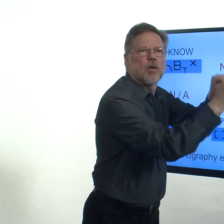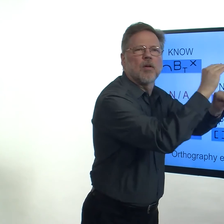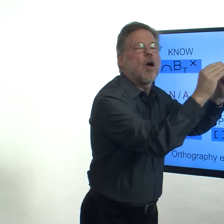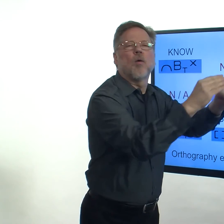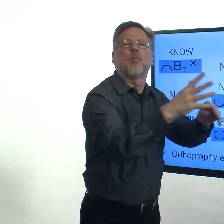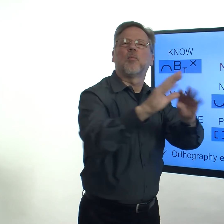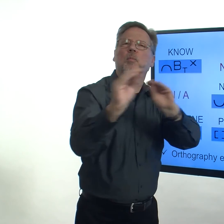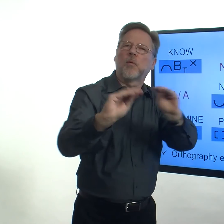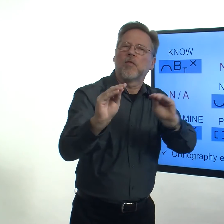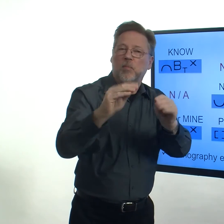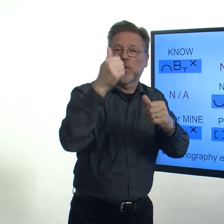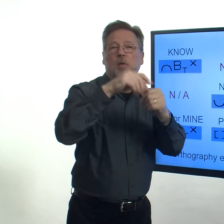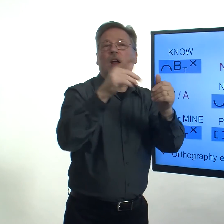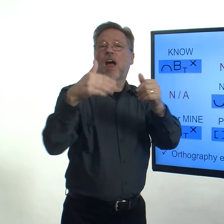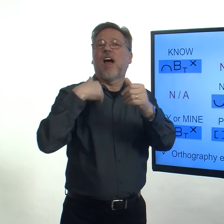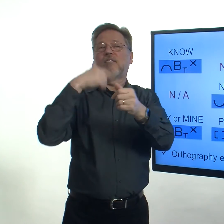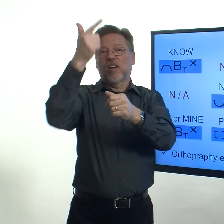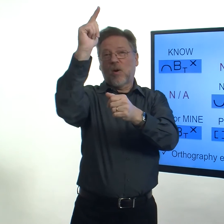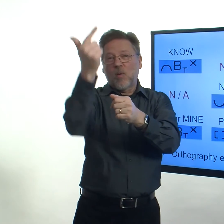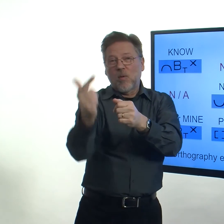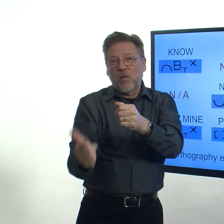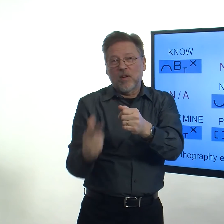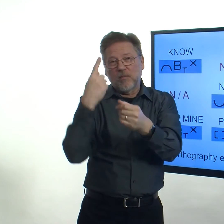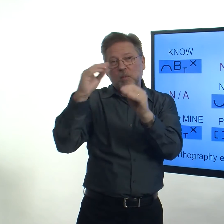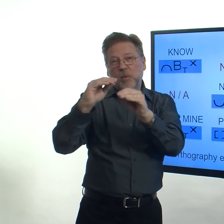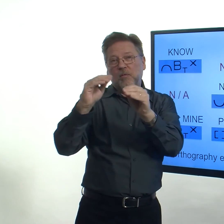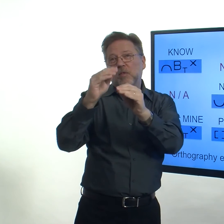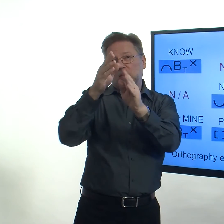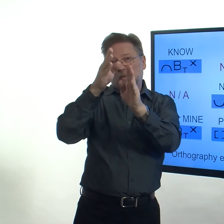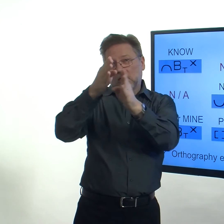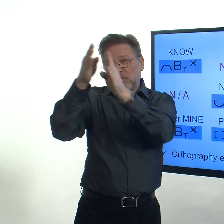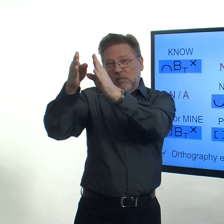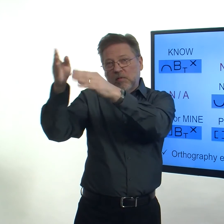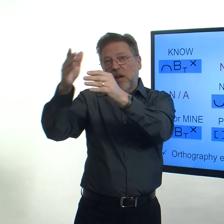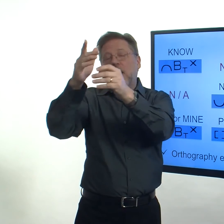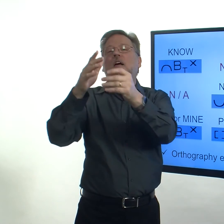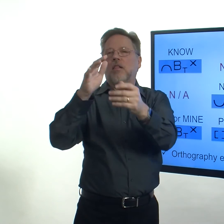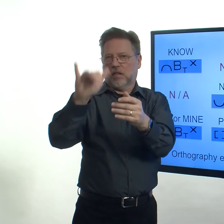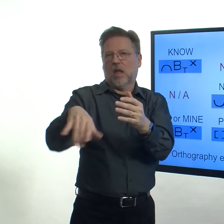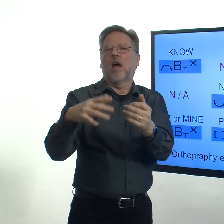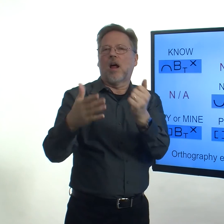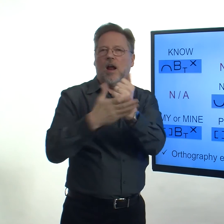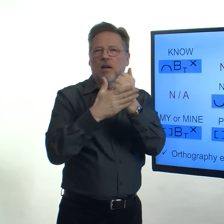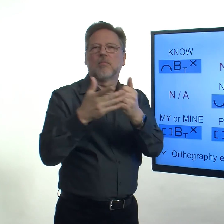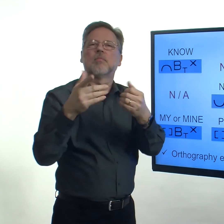what about the order of the last two? They would be sorted by movement. Remember the order of the symbols I showed you for movement, and how I arranged them